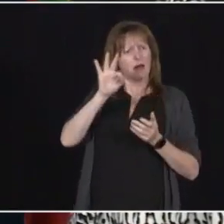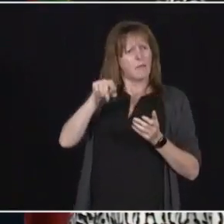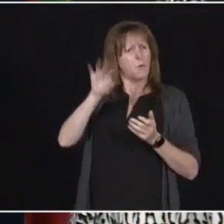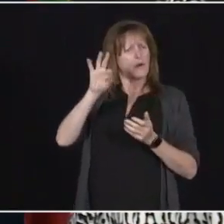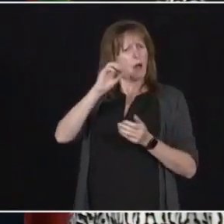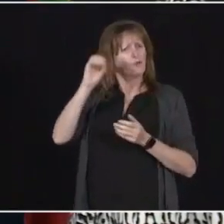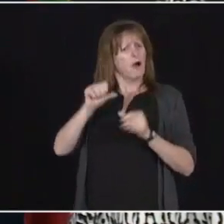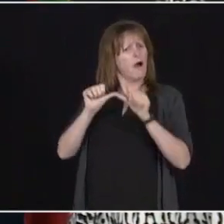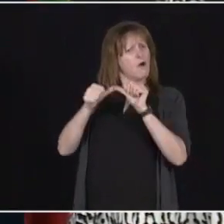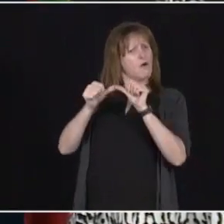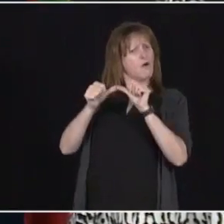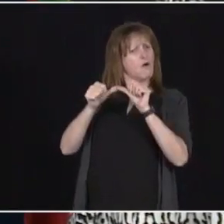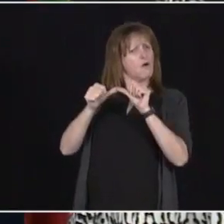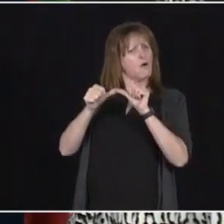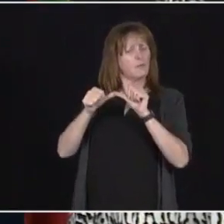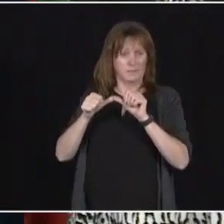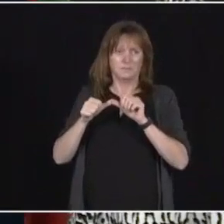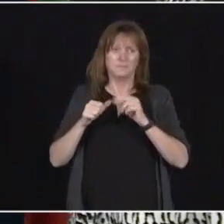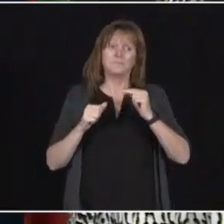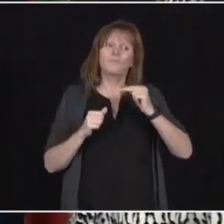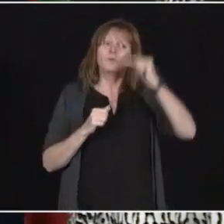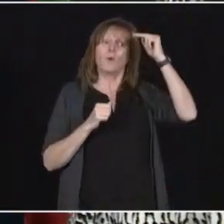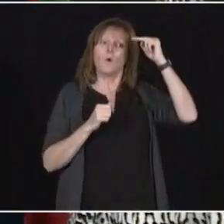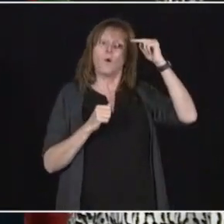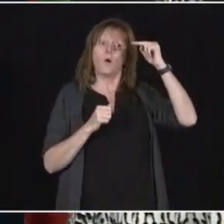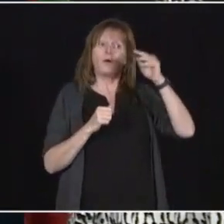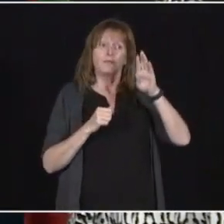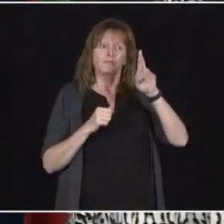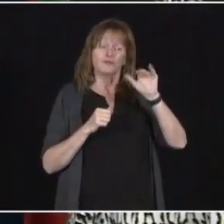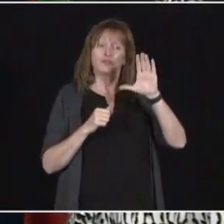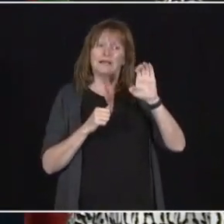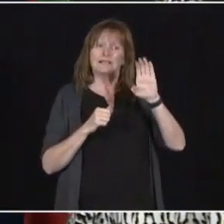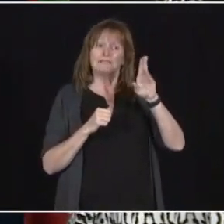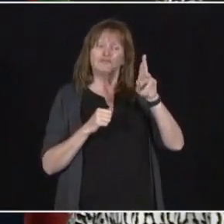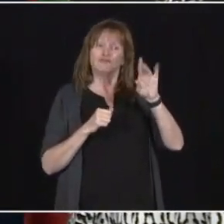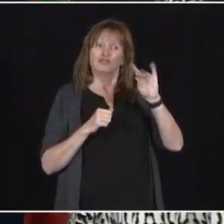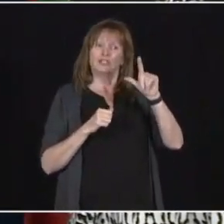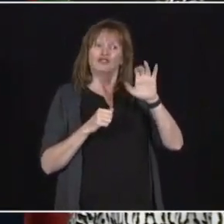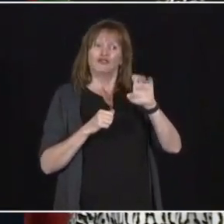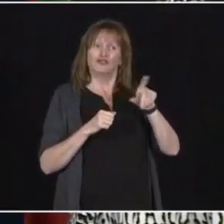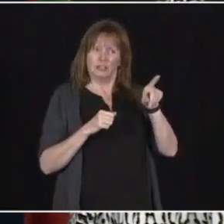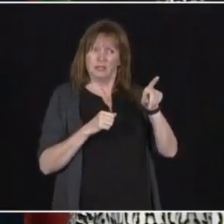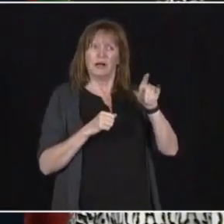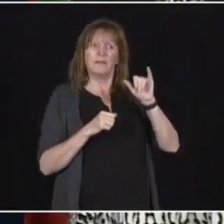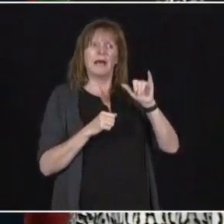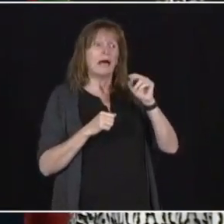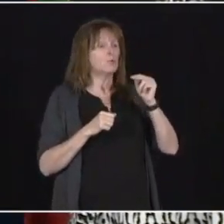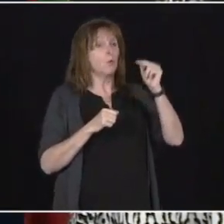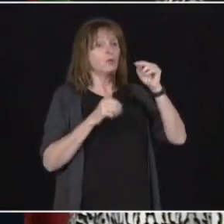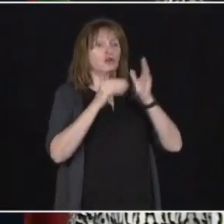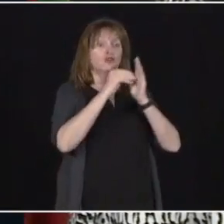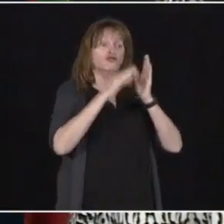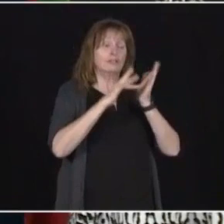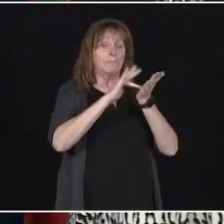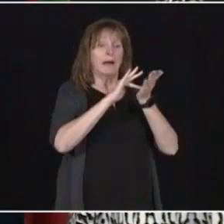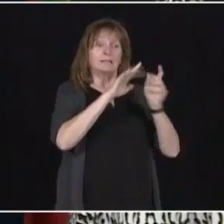plastics in Bracebridge is teaming up with northern Ontario medical students to make 3D printed face shield. It is absolutely incredible